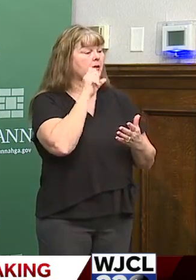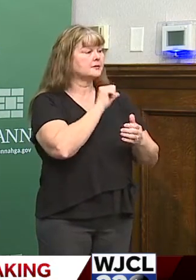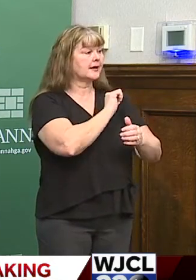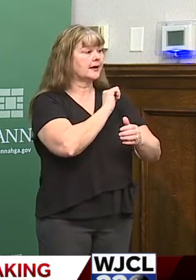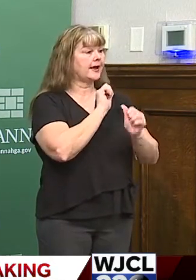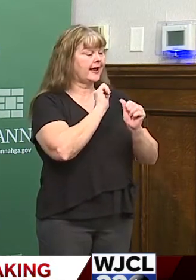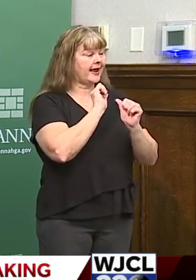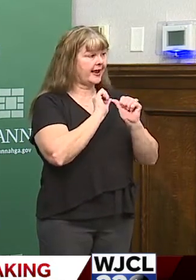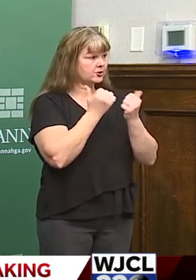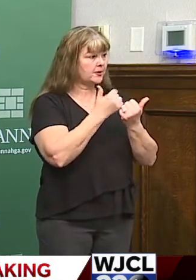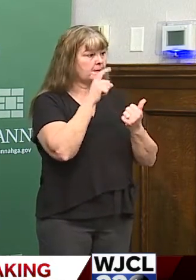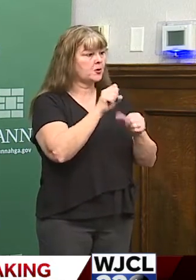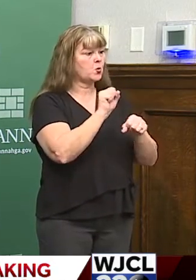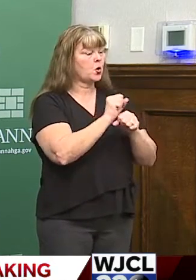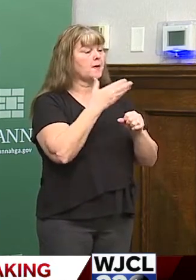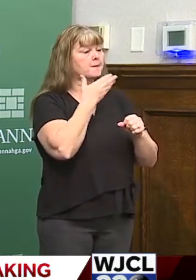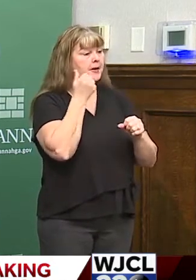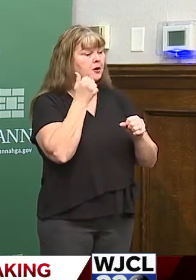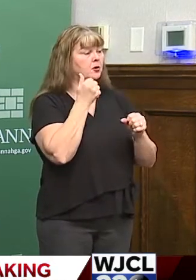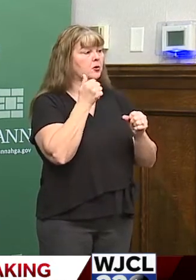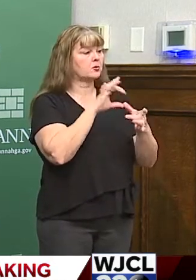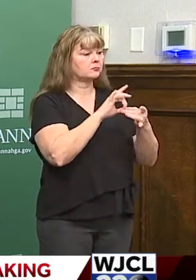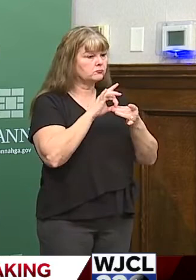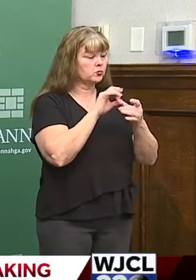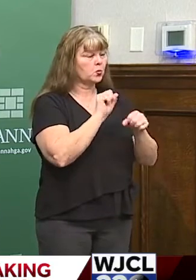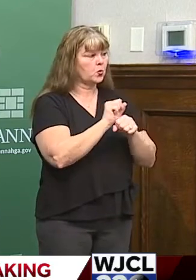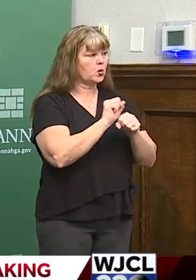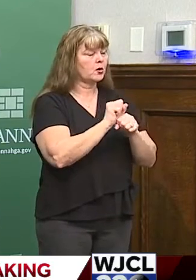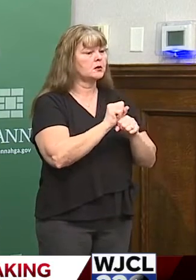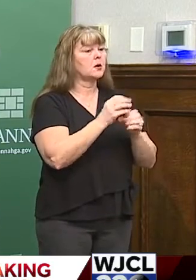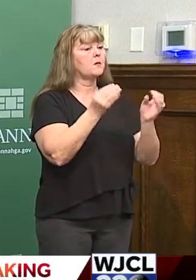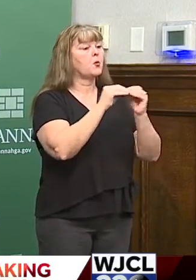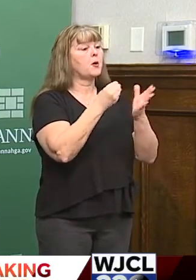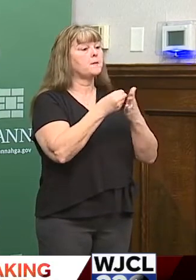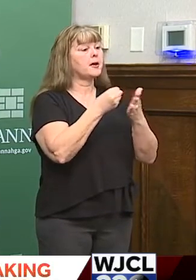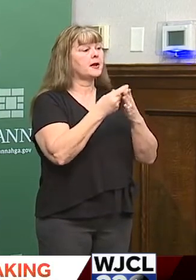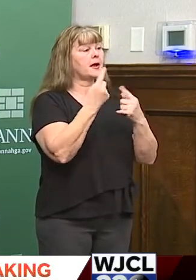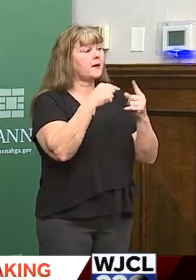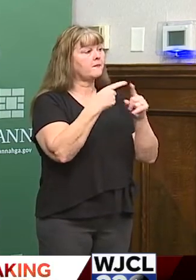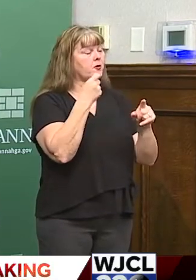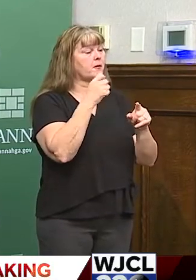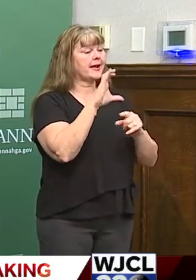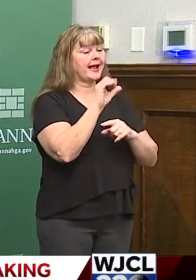INSISTED, I THINK THAT OUR HOMELESS AGENCIES HAVE TO WORK BETTER IN CONCERT WITH EACH OTHER.